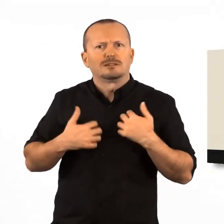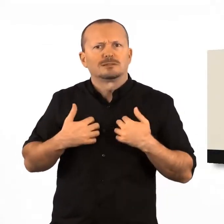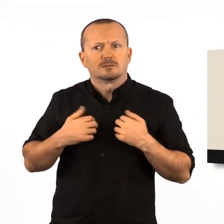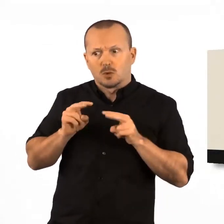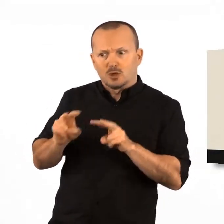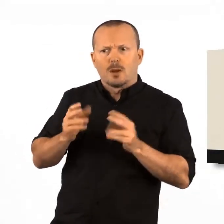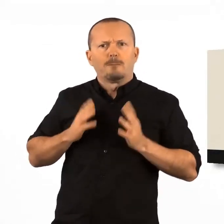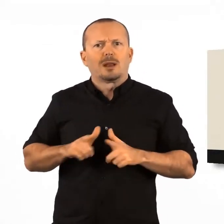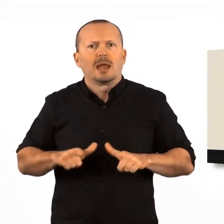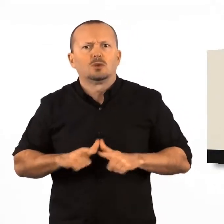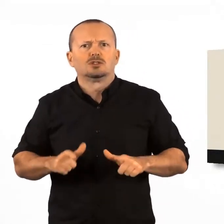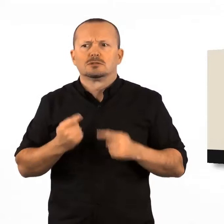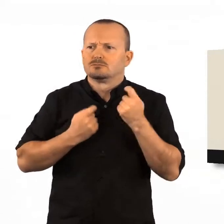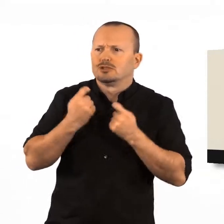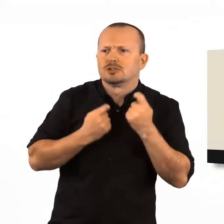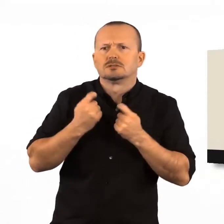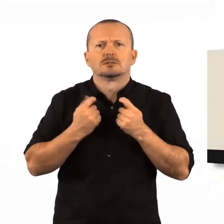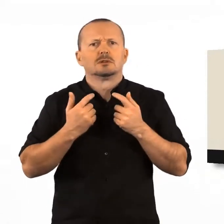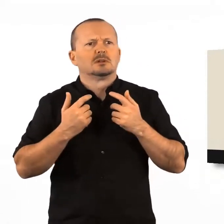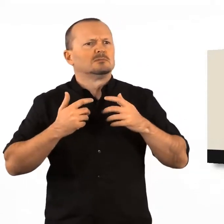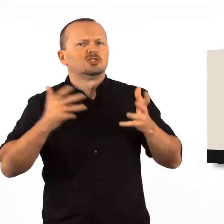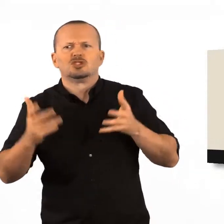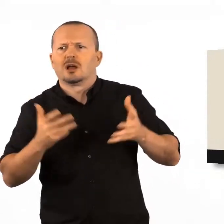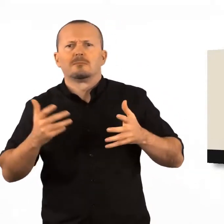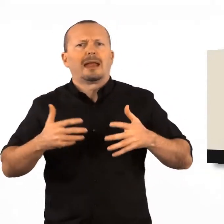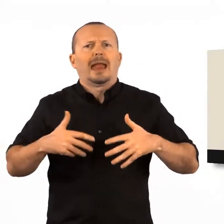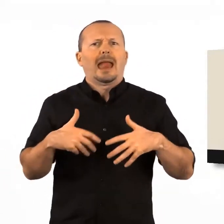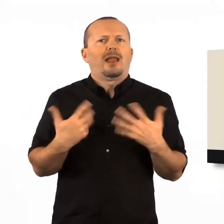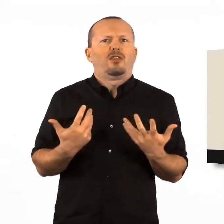body language, their actions, their facial expressions anything that gives us an indication